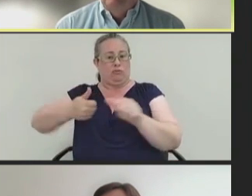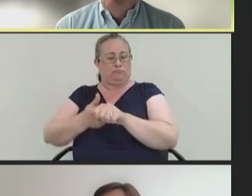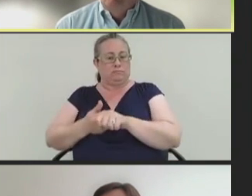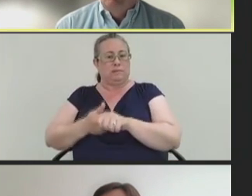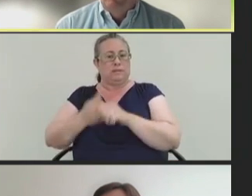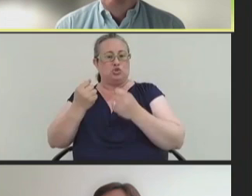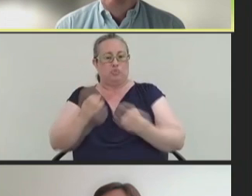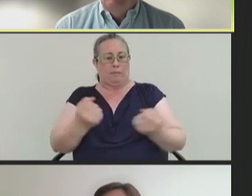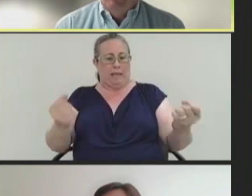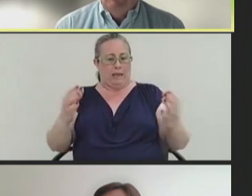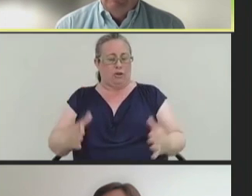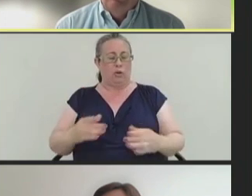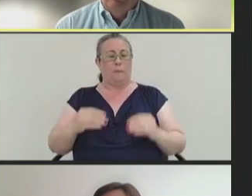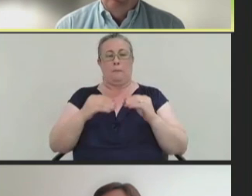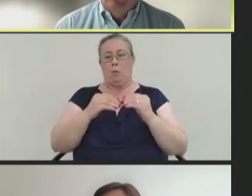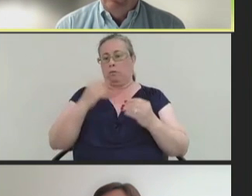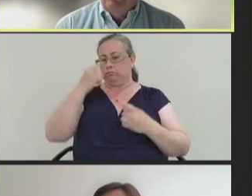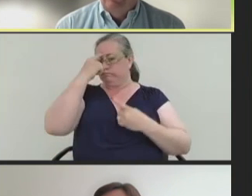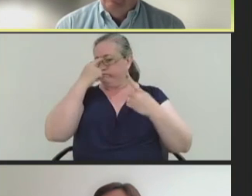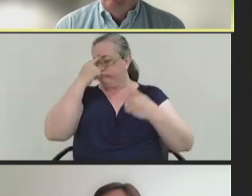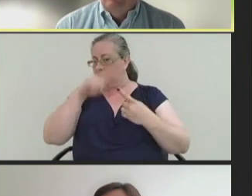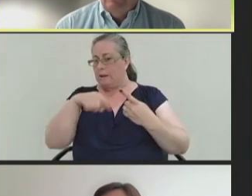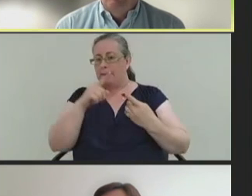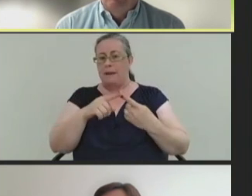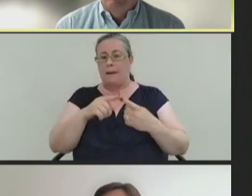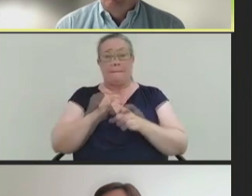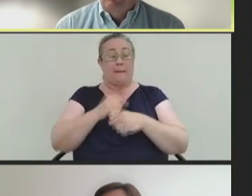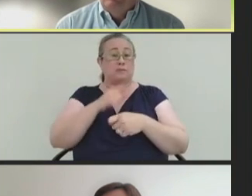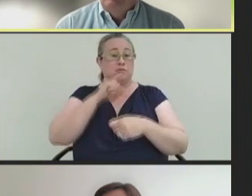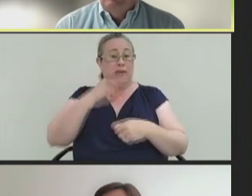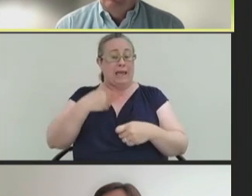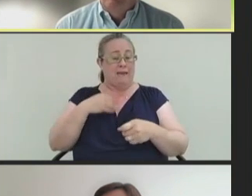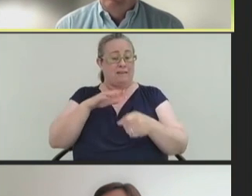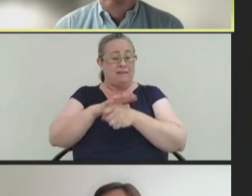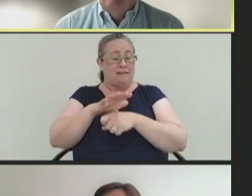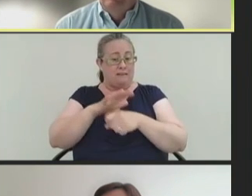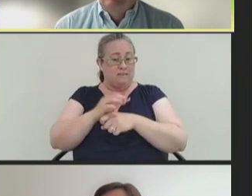more robustly about making sure that we do have the depth of supplies that we talked about here.